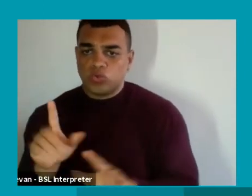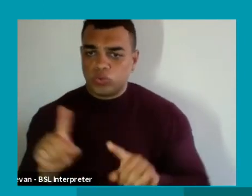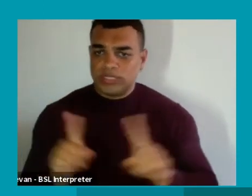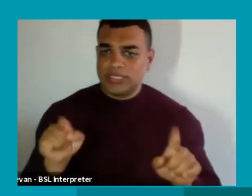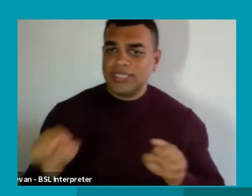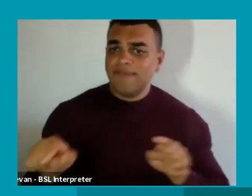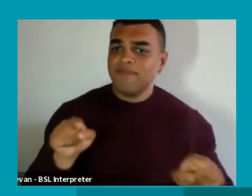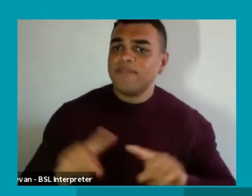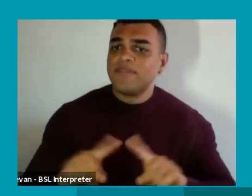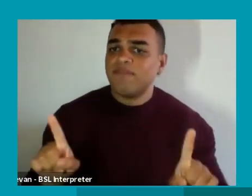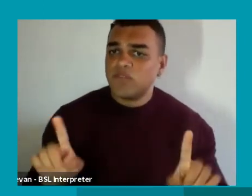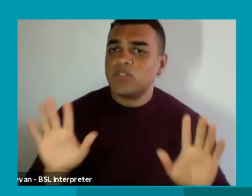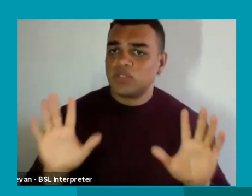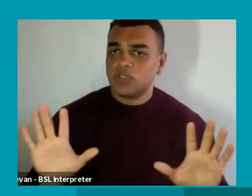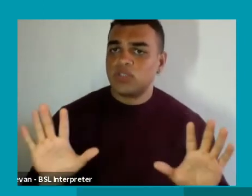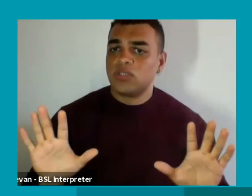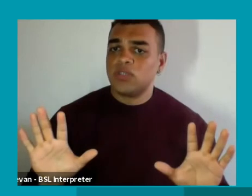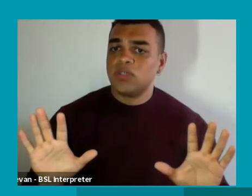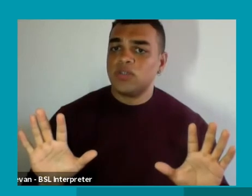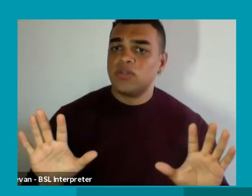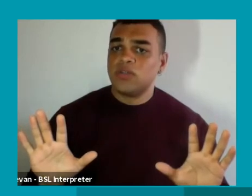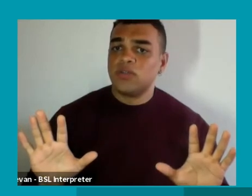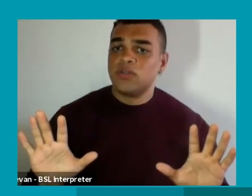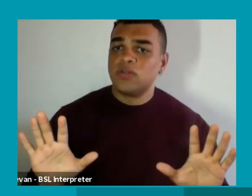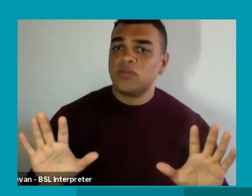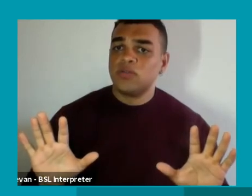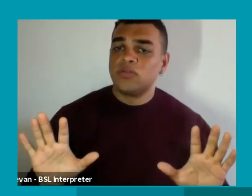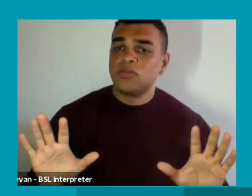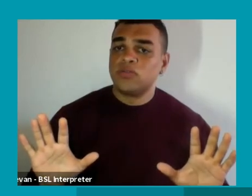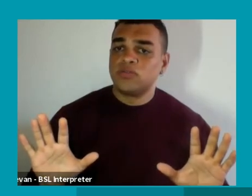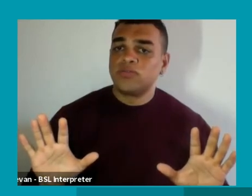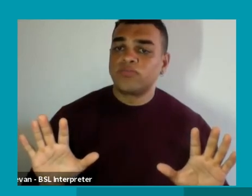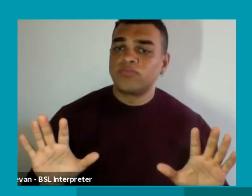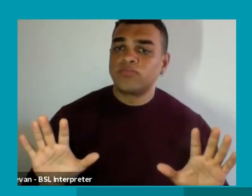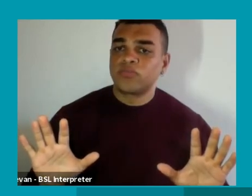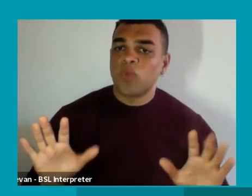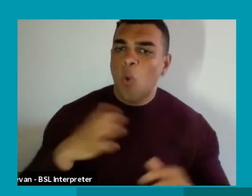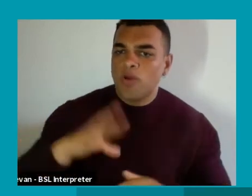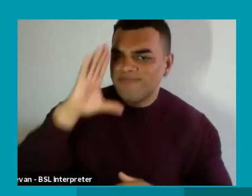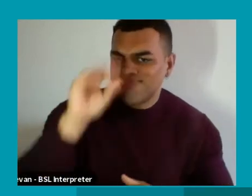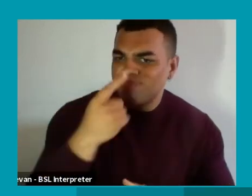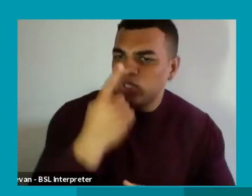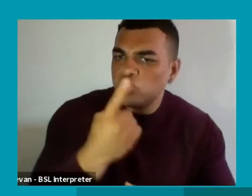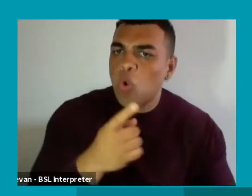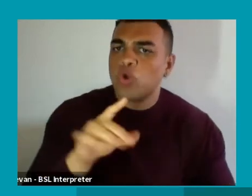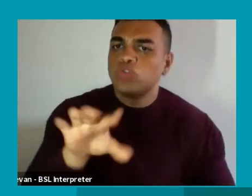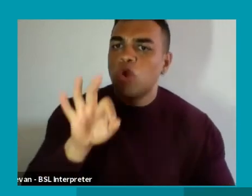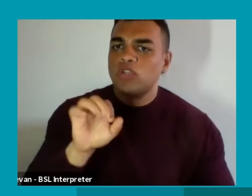So. The downside is I'm going to say it's it's your choice. I've seen people refer to it saying